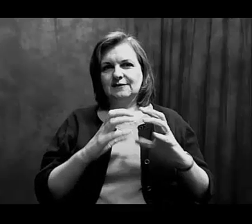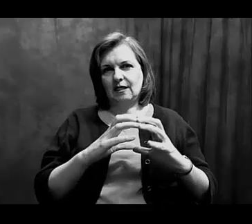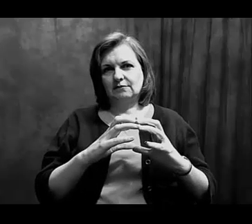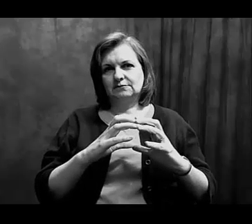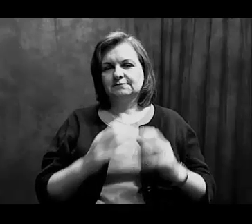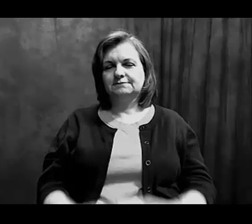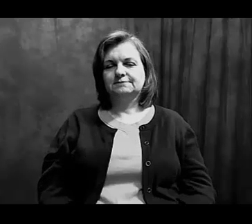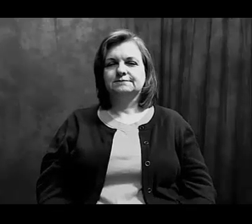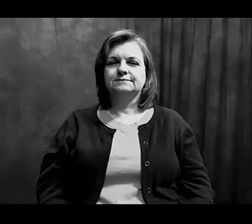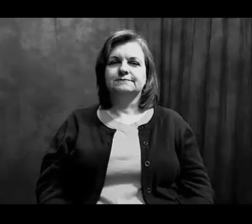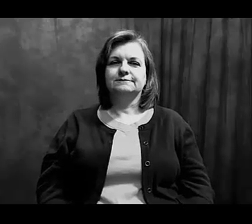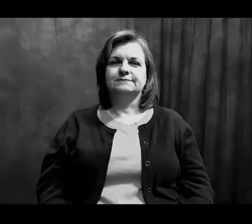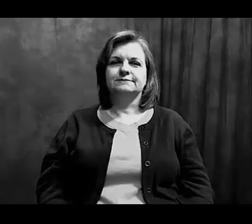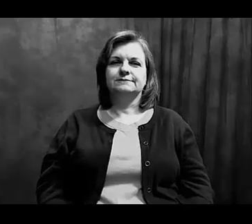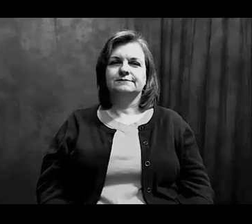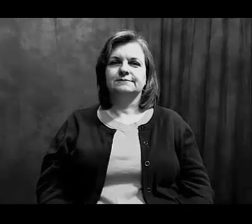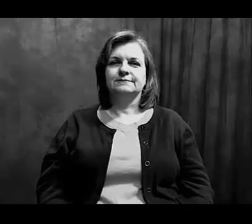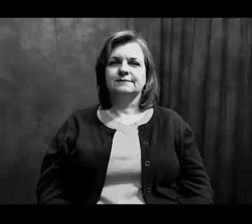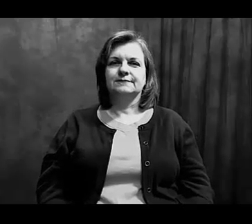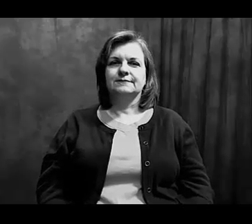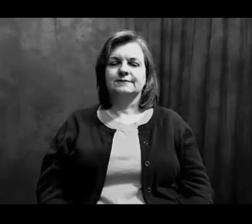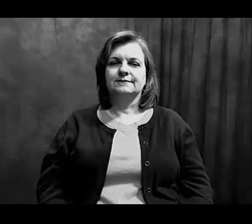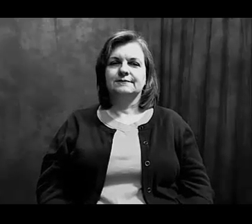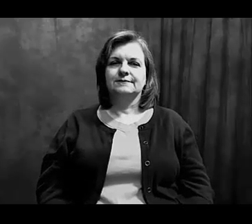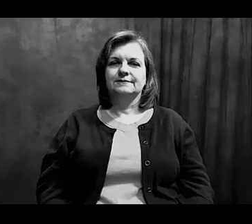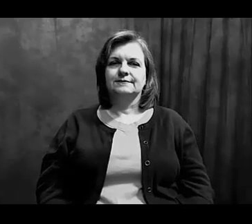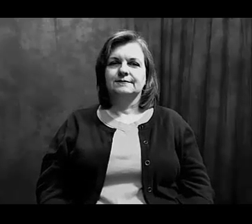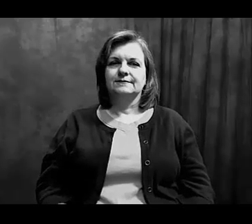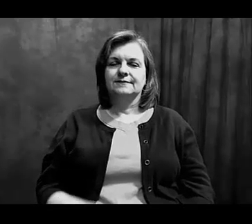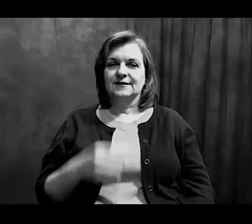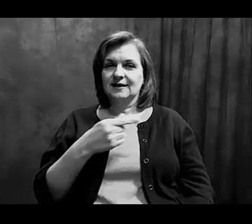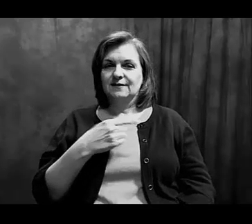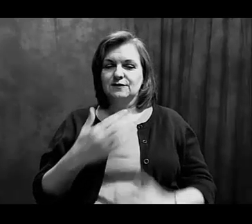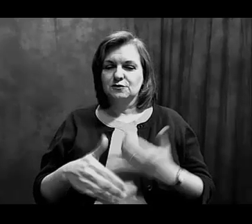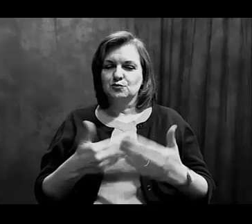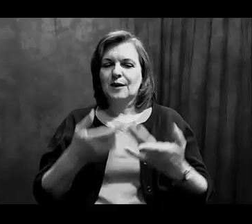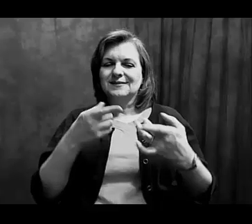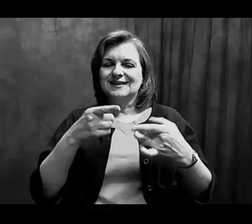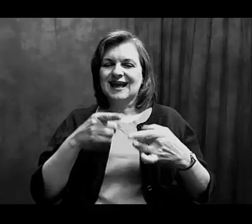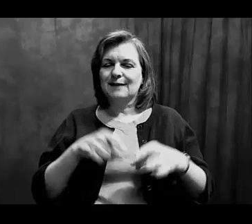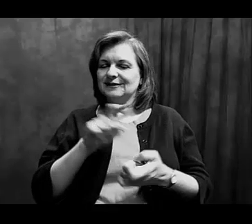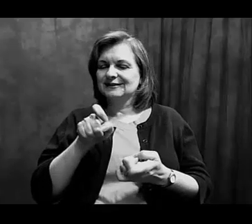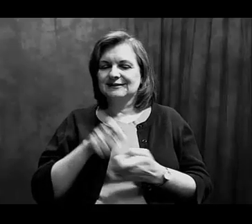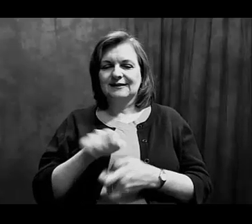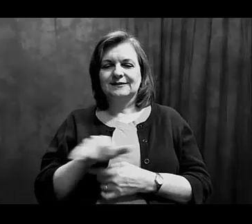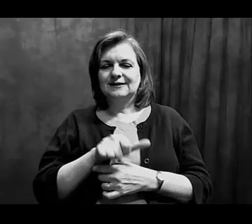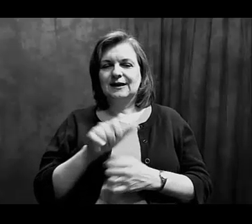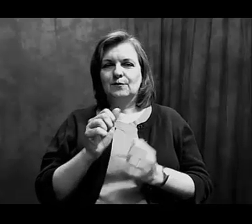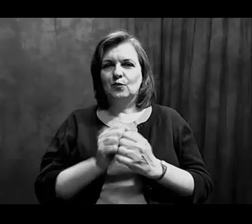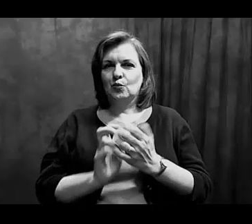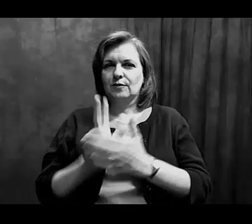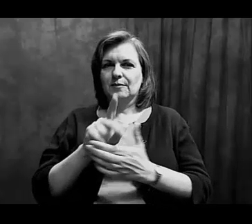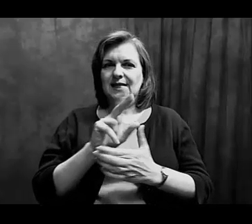now this process works exactly the same in plants up to this point